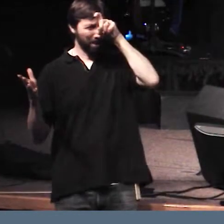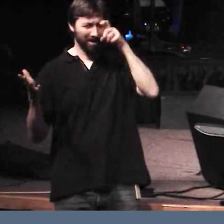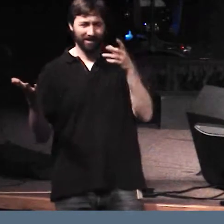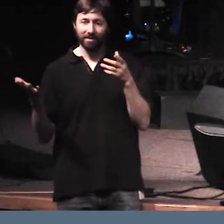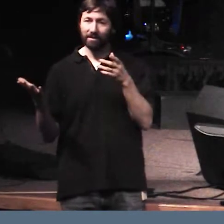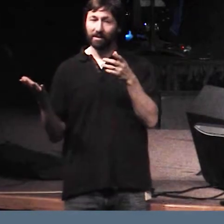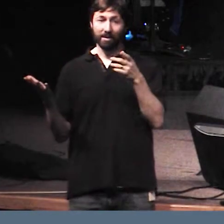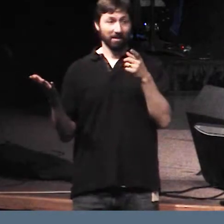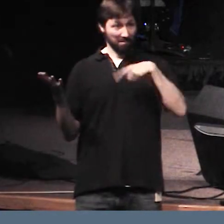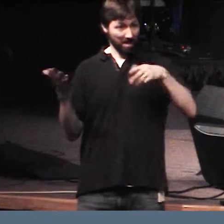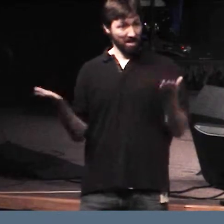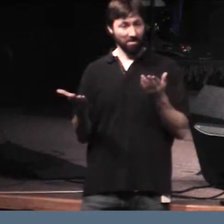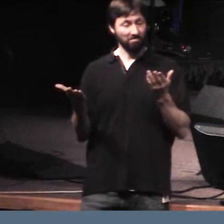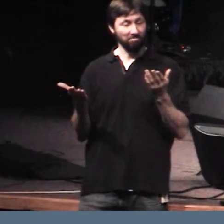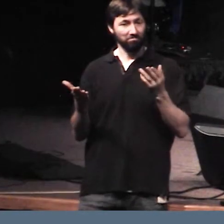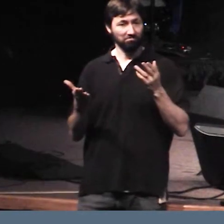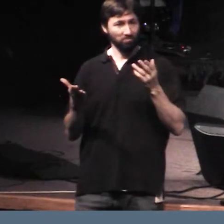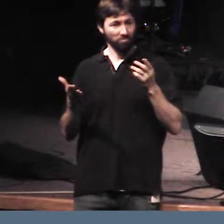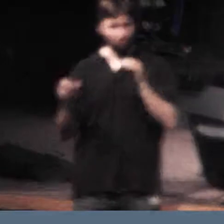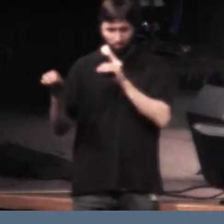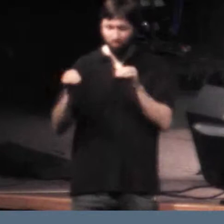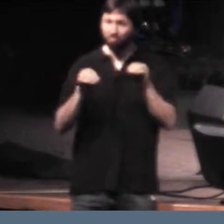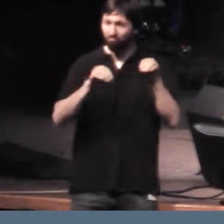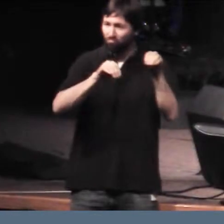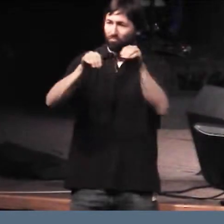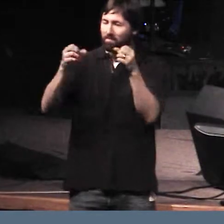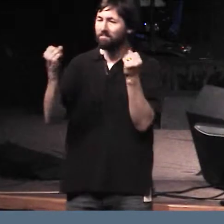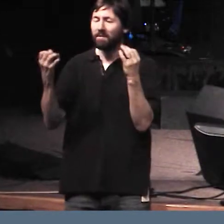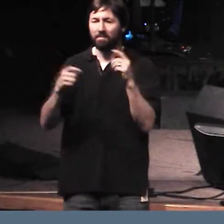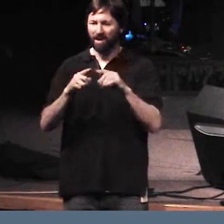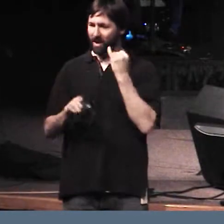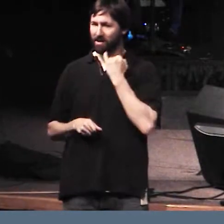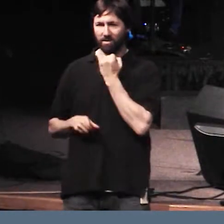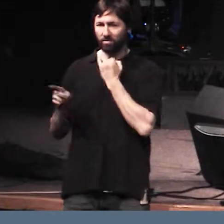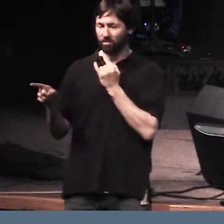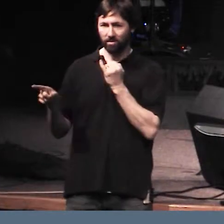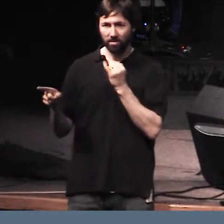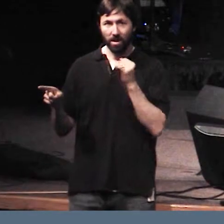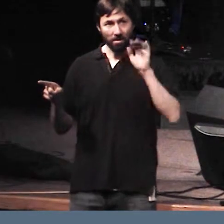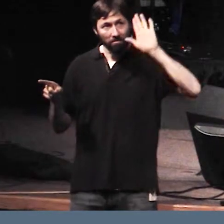you're a country that calls yourself a nation under God but we're talking Israel and Israel was God's nation